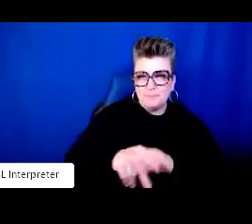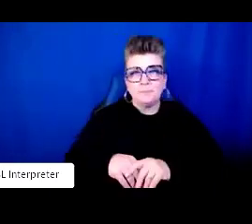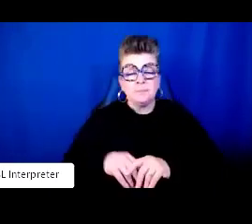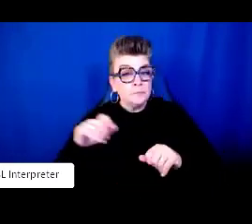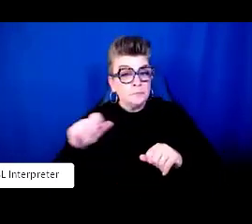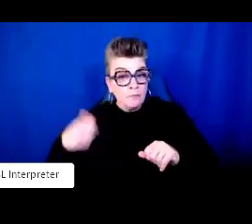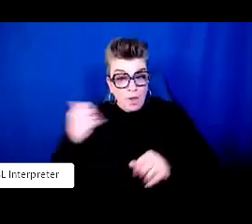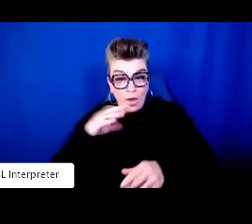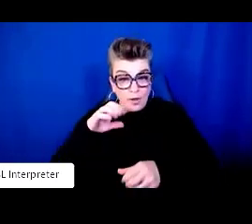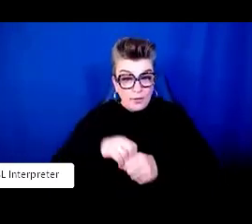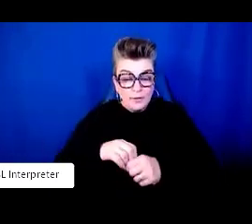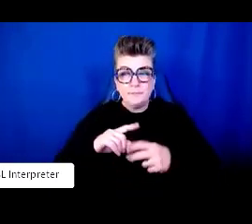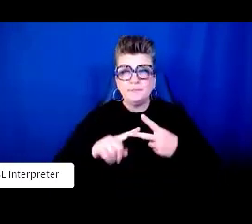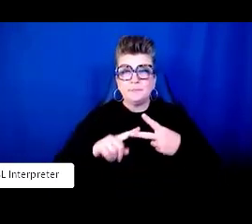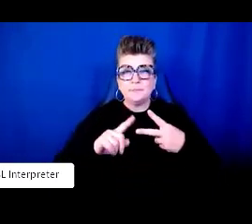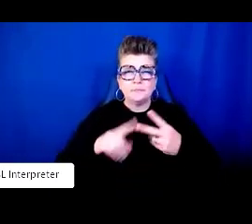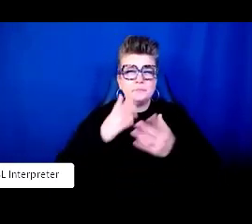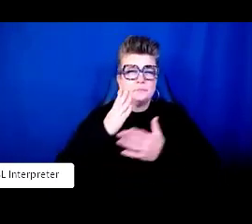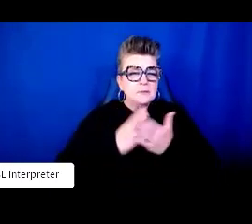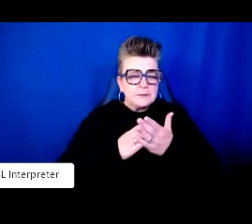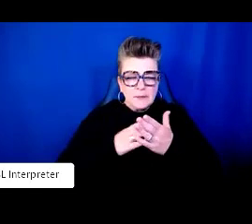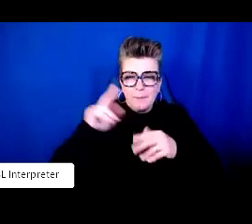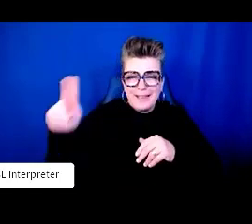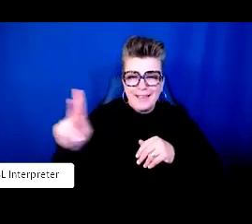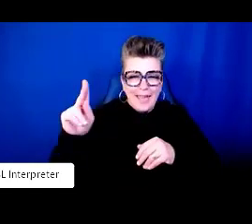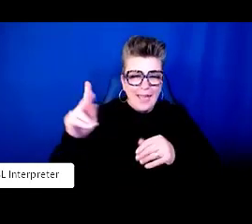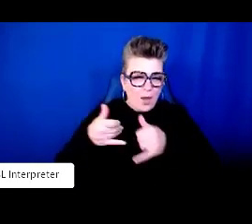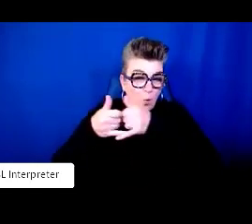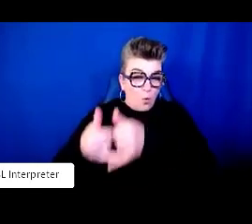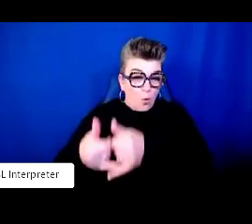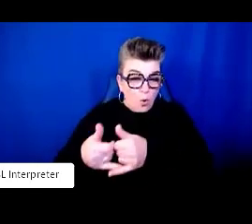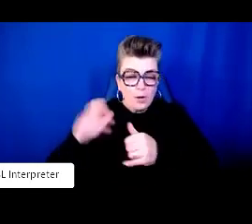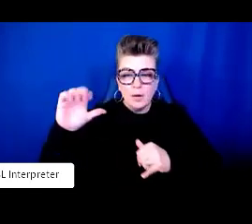are certain career development awards or Ks, small business research